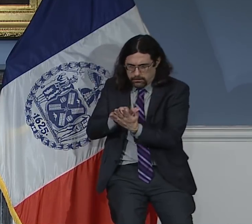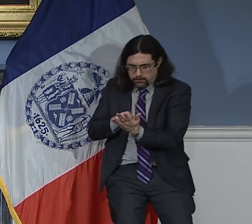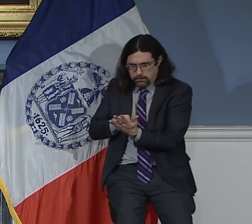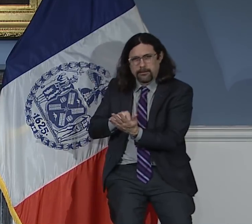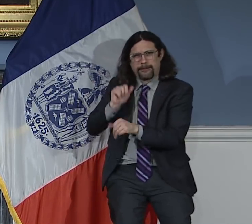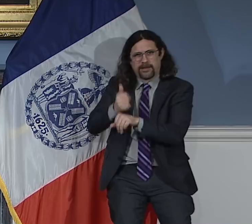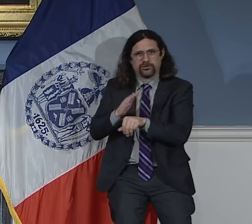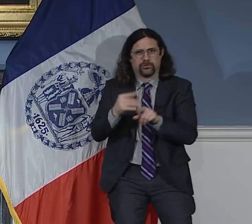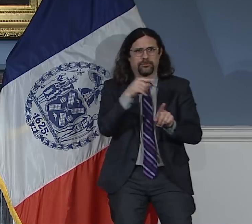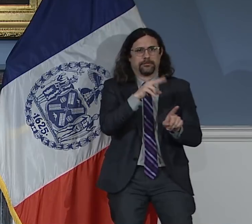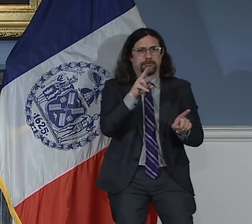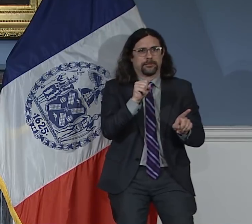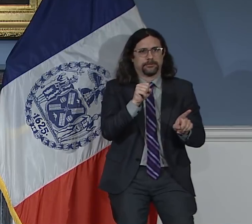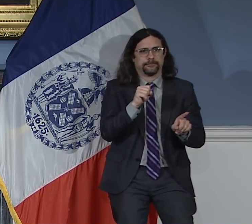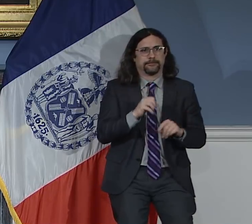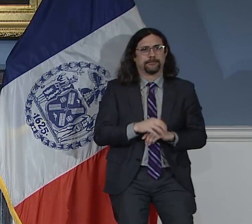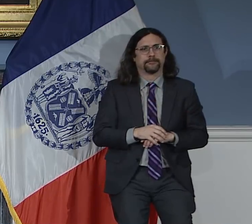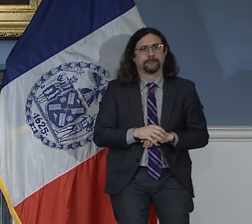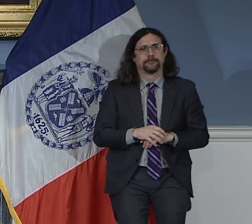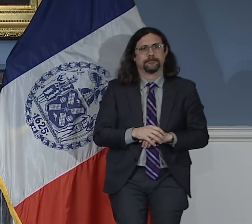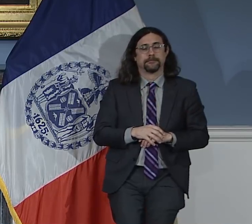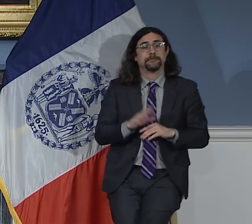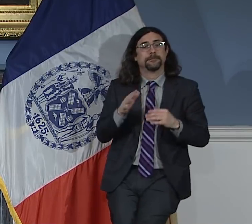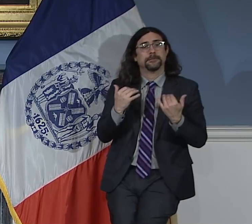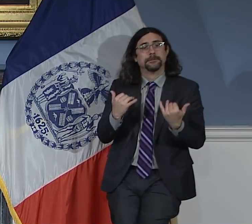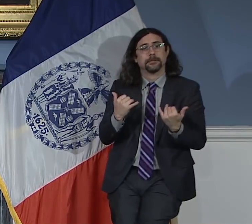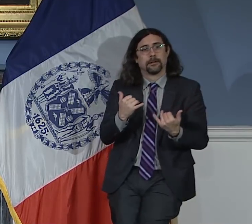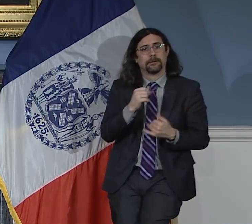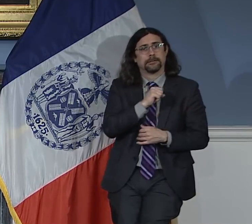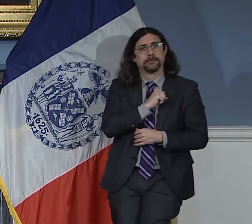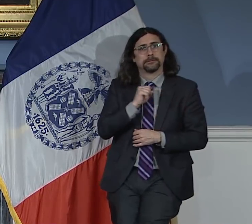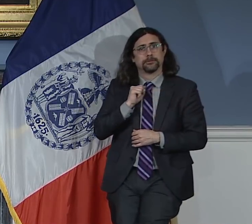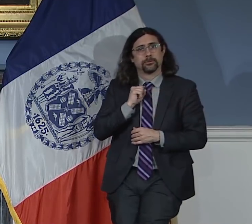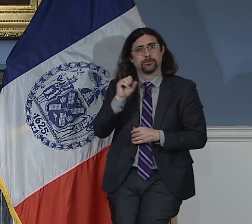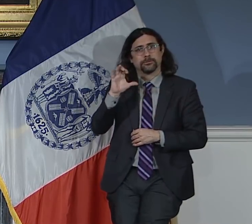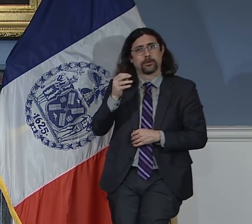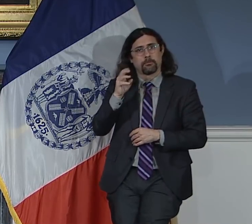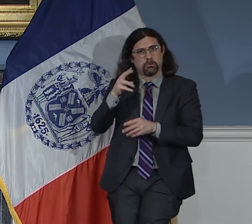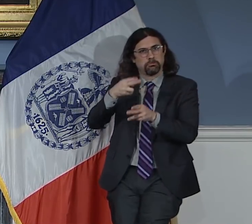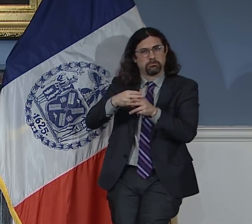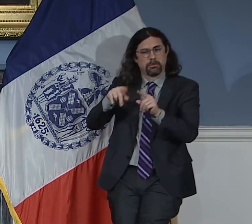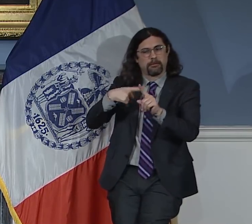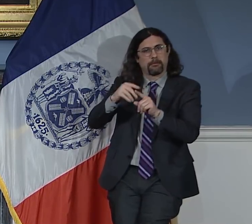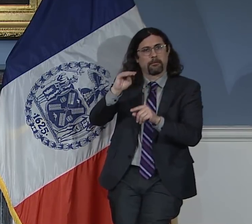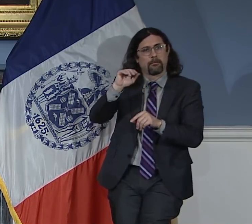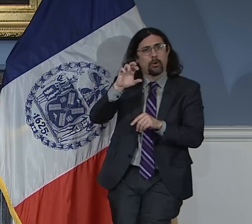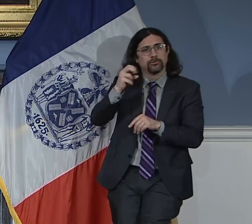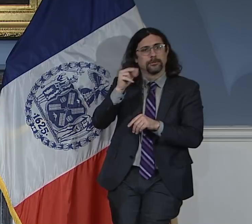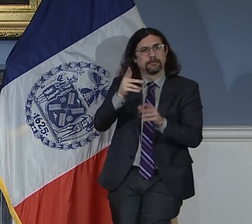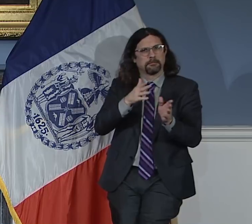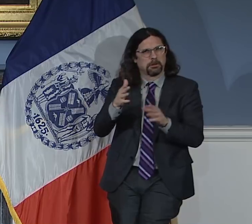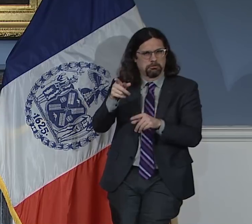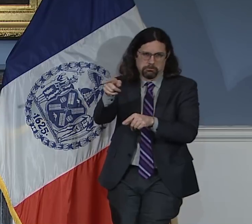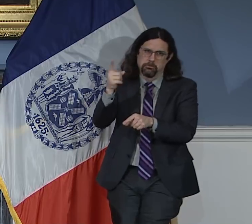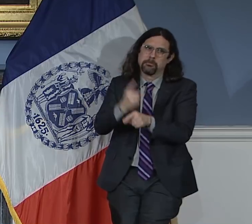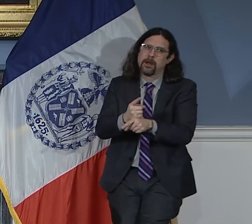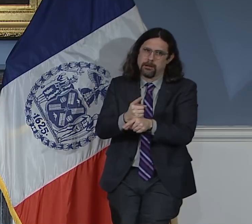OURSELVES. NSEATRO HUSCME'SR RIGHT, IT'S THE RIGHT ATTUDITE. IT'S THE RIGHT APPROACH. A MARSHALL PLAN